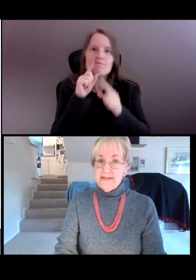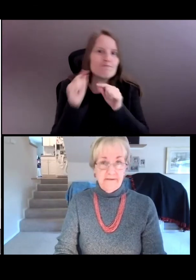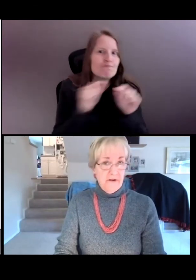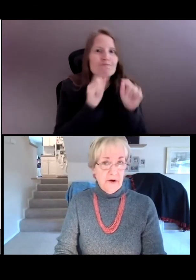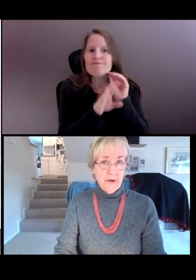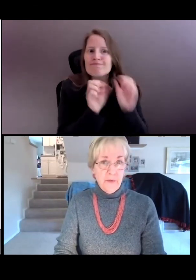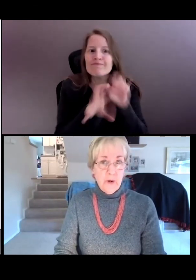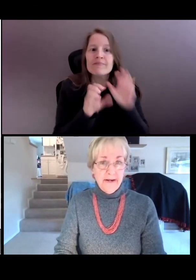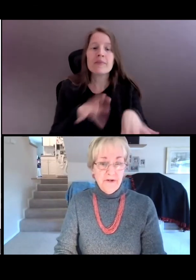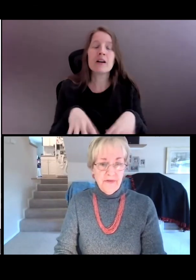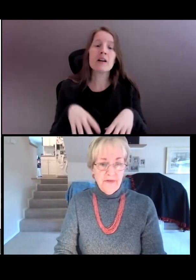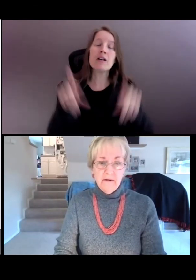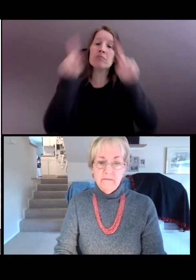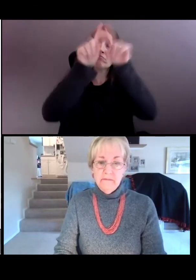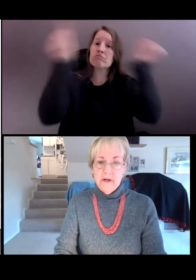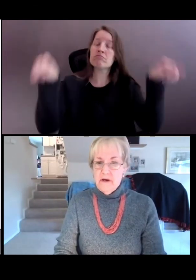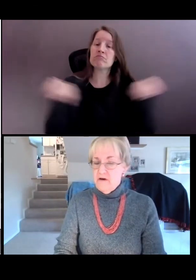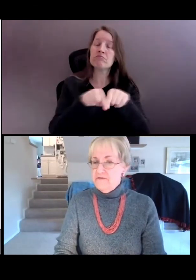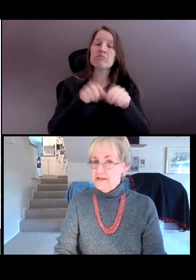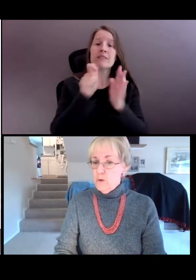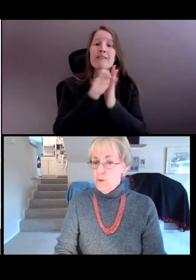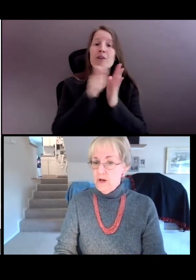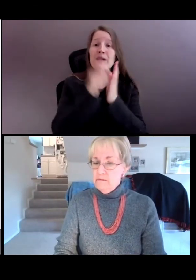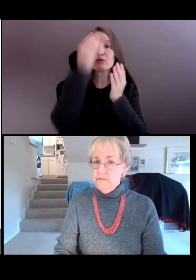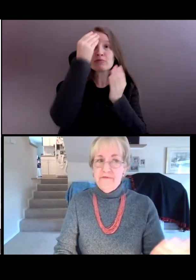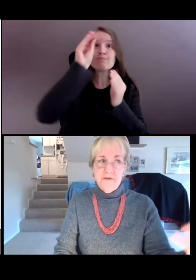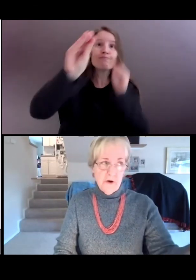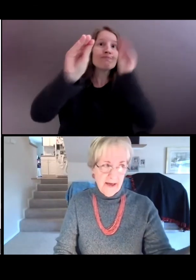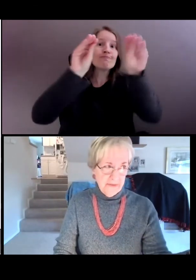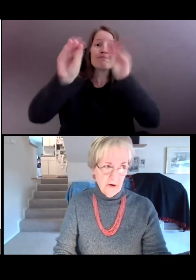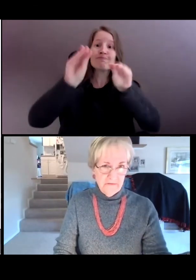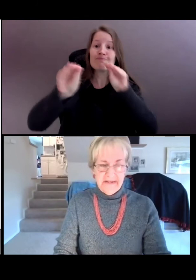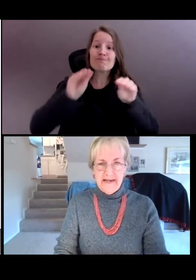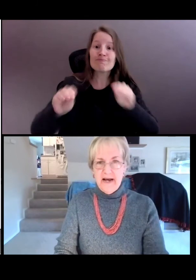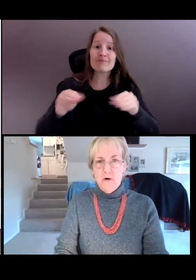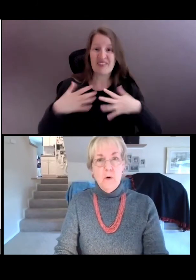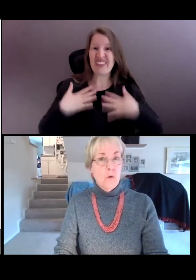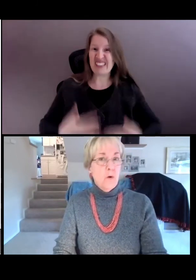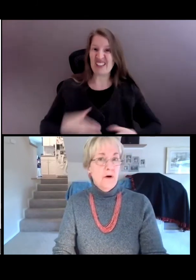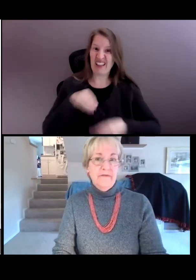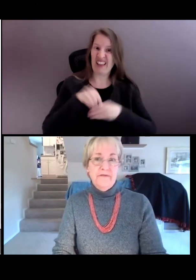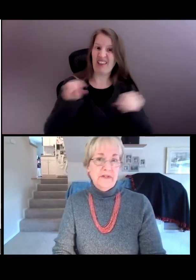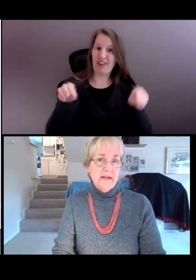is a very good way to do that The physical one if you are at the office now or still